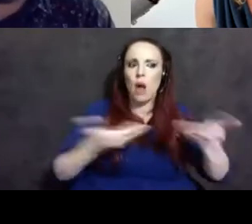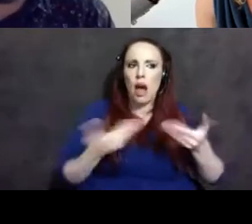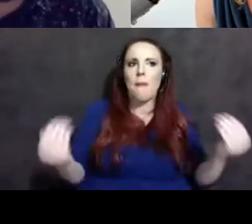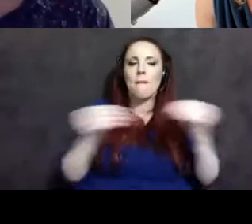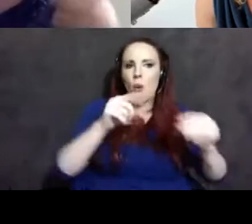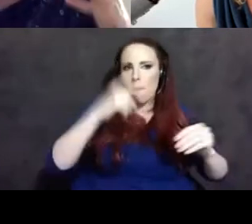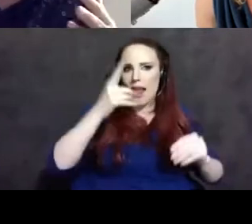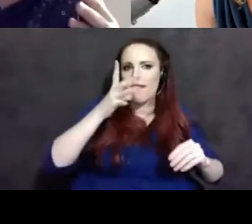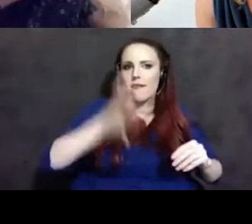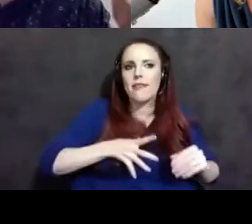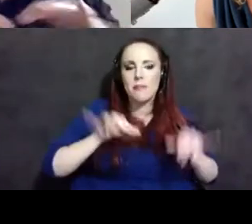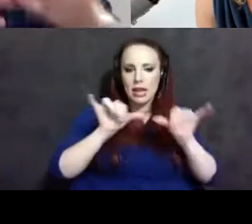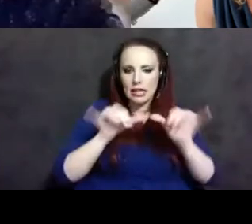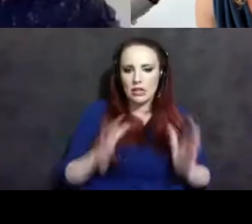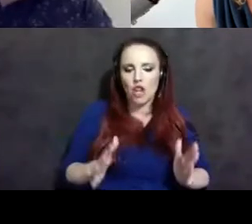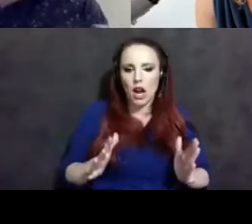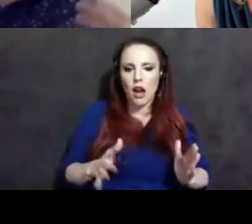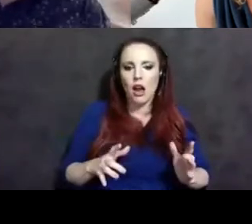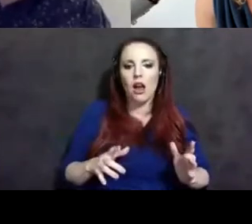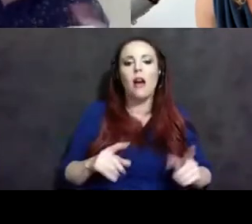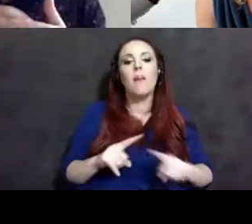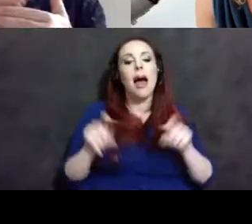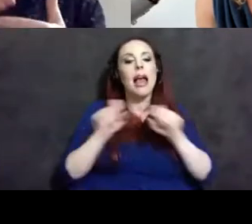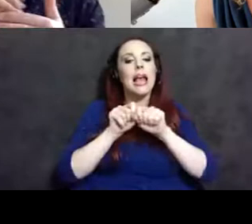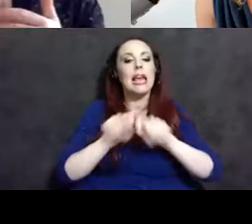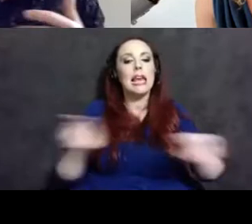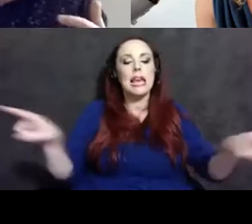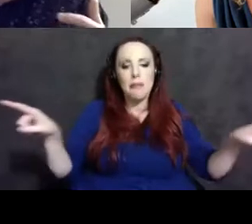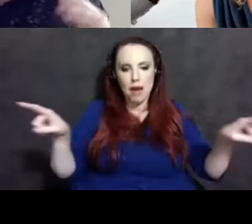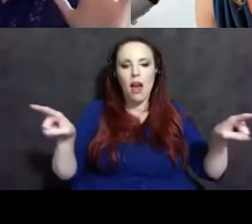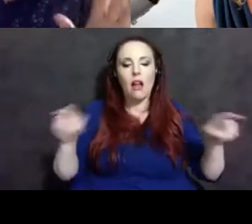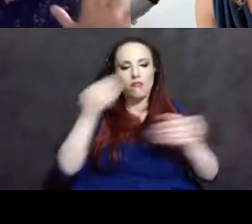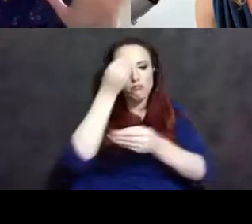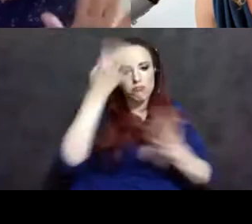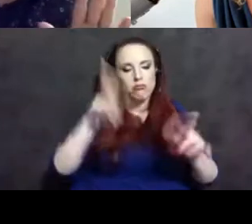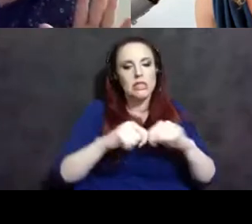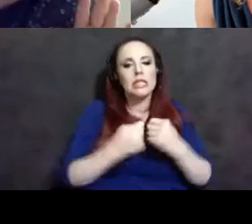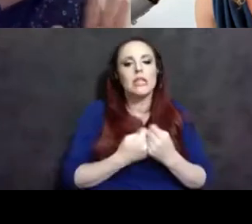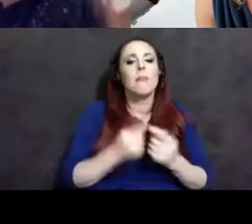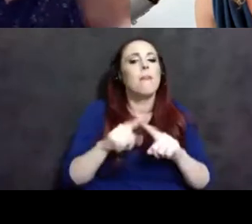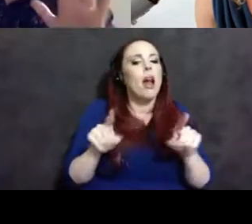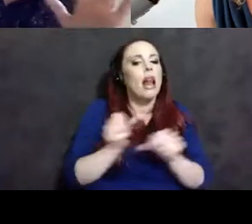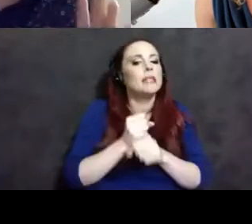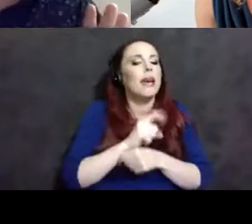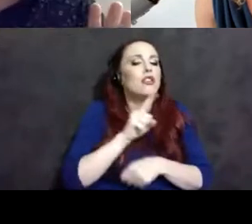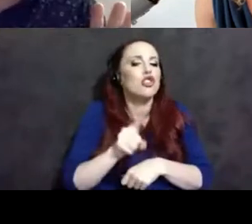but the email is sent to let the team know, but let's make sure we don't lower the bar.